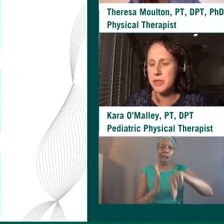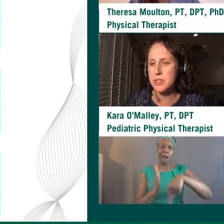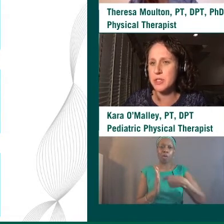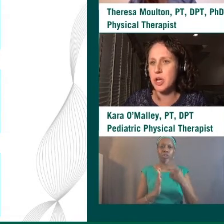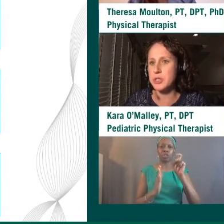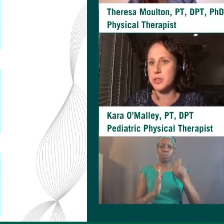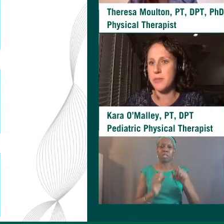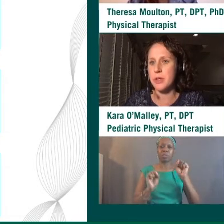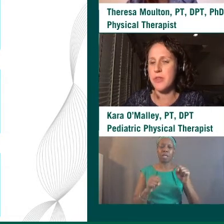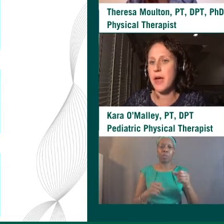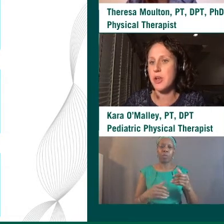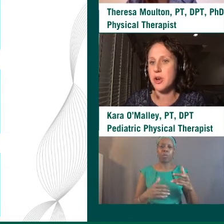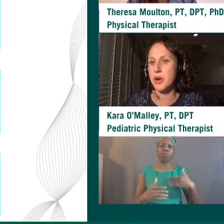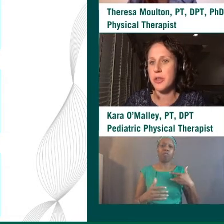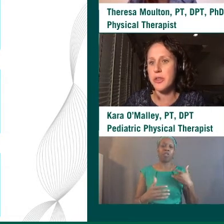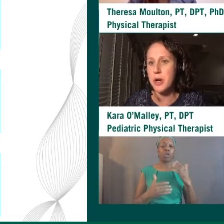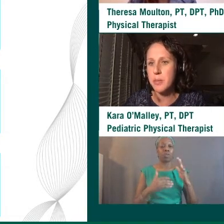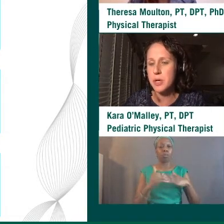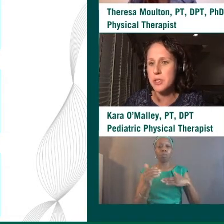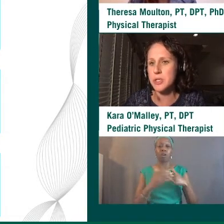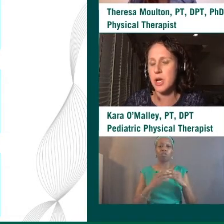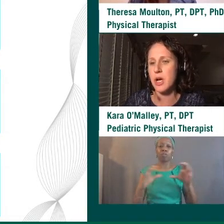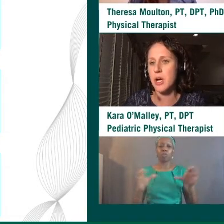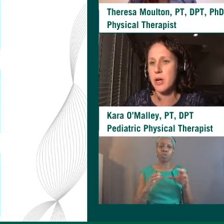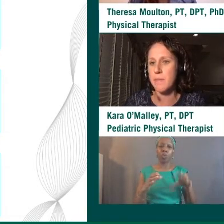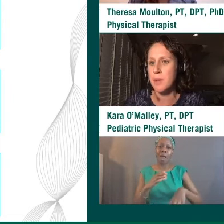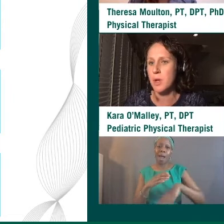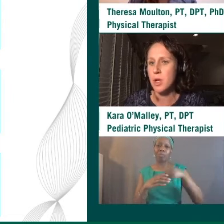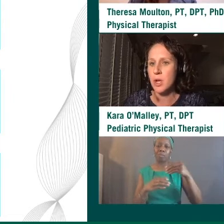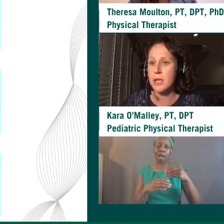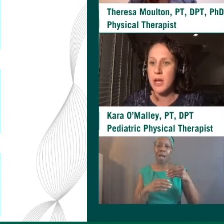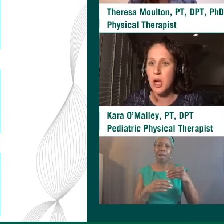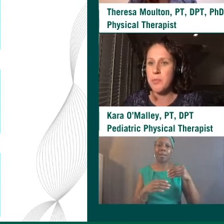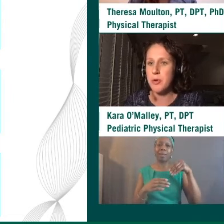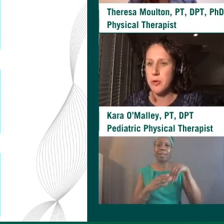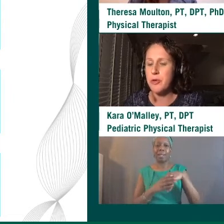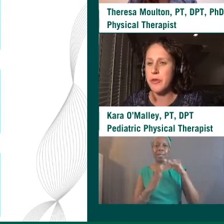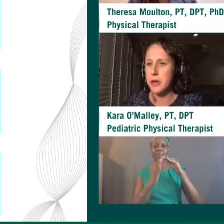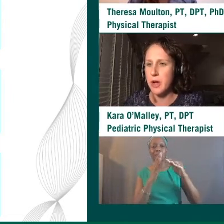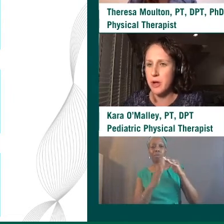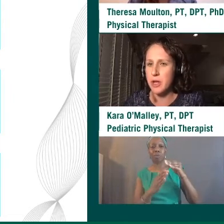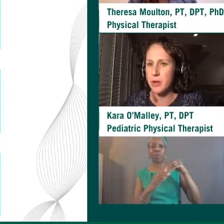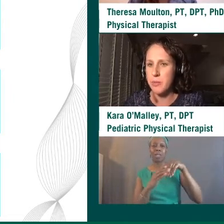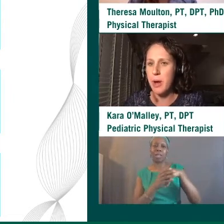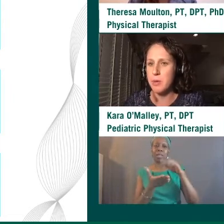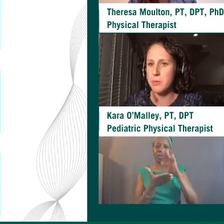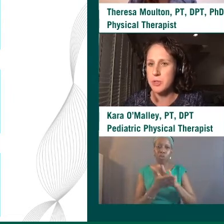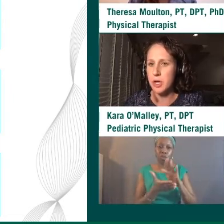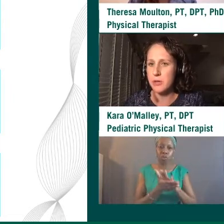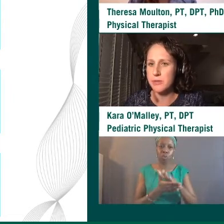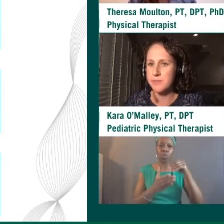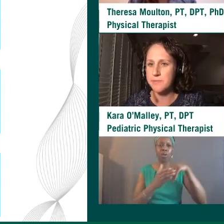And this is also something that your therapist can help you figure out and problem solve.